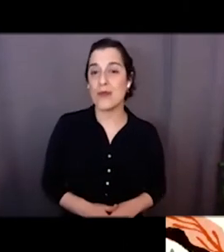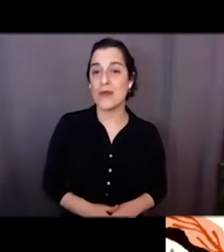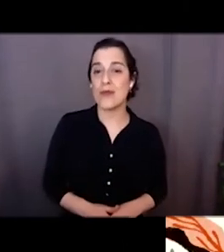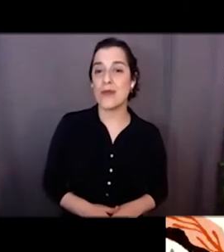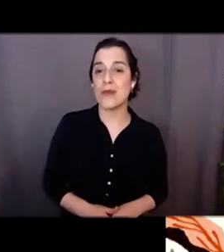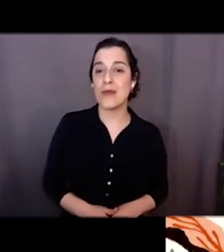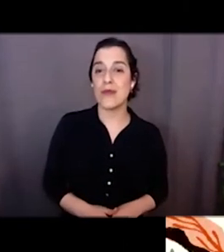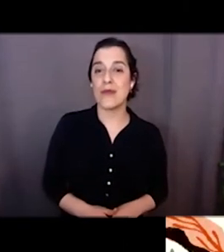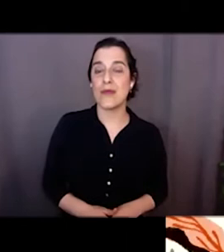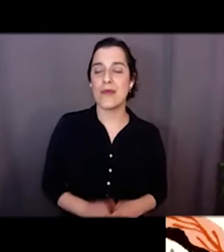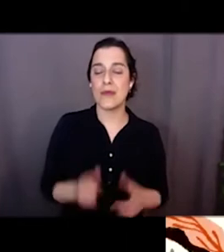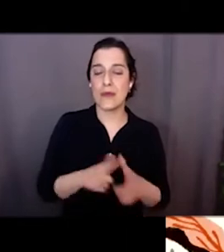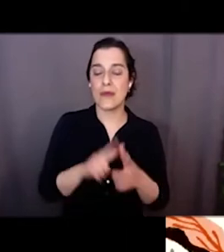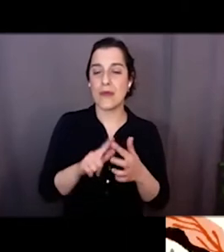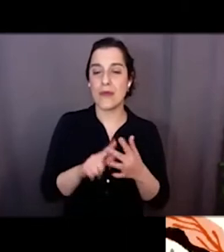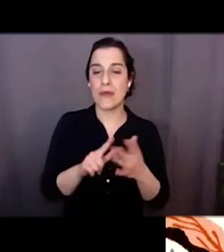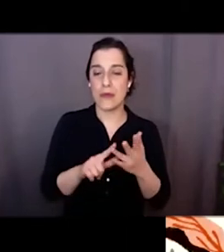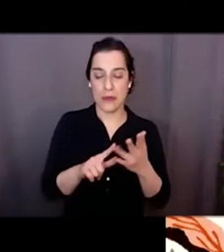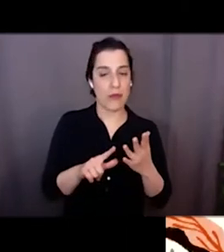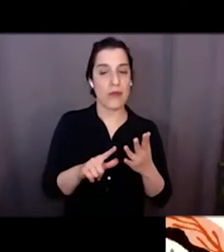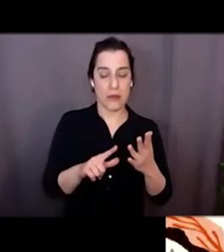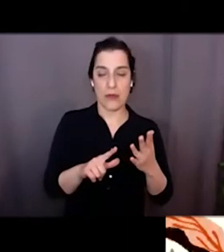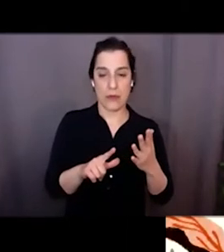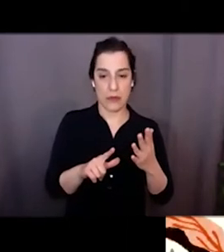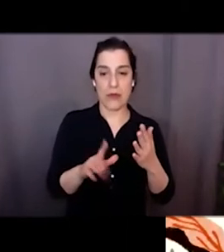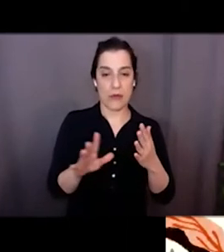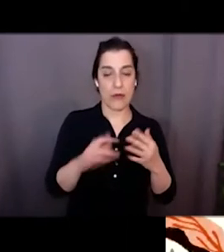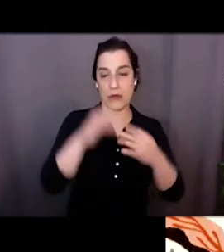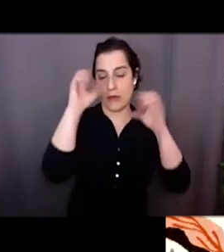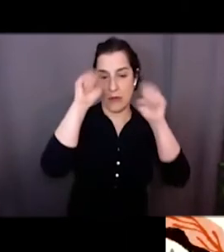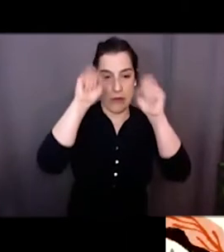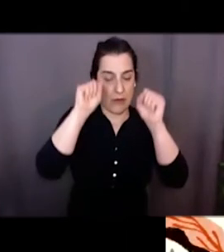we've seen incredible upsurge in online gatherings for education on the tools